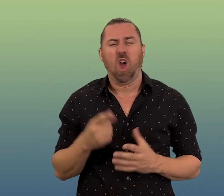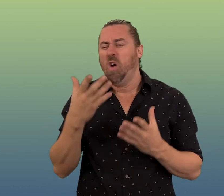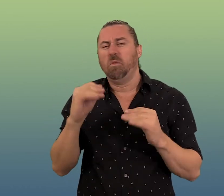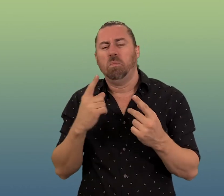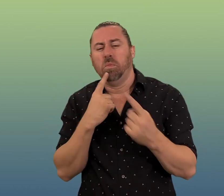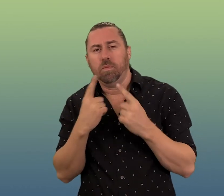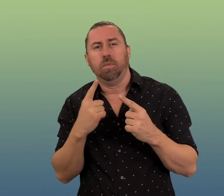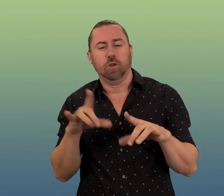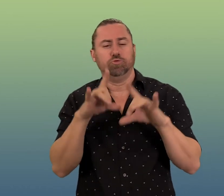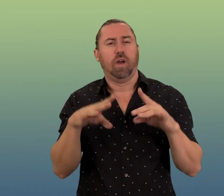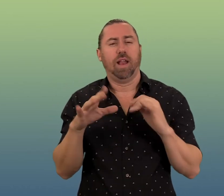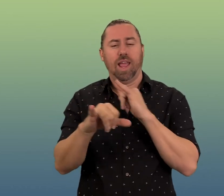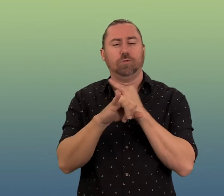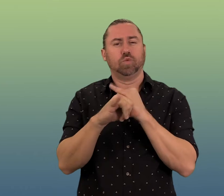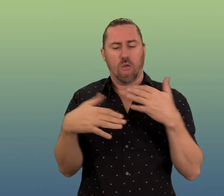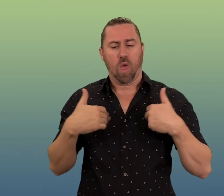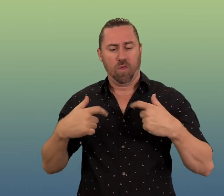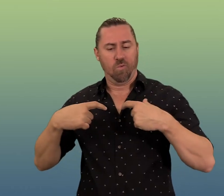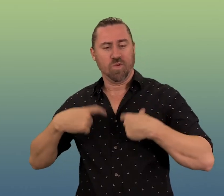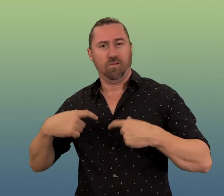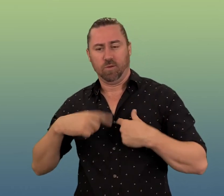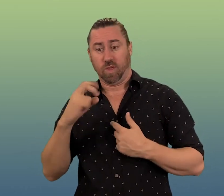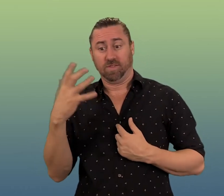Australian Institute of Health and Welfare, 2015.